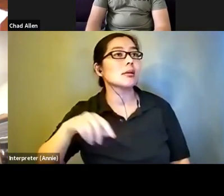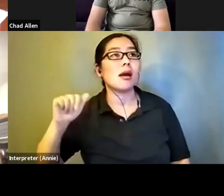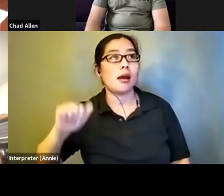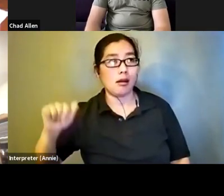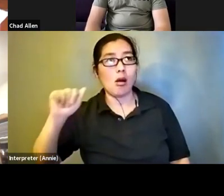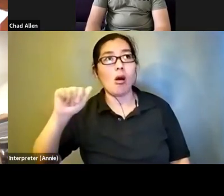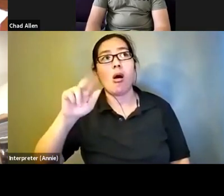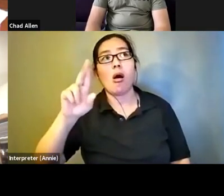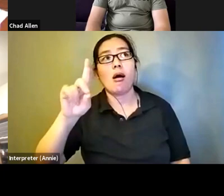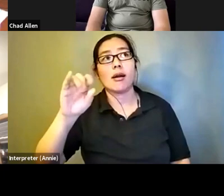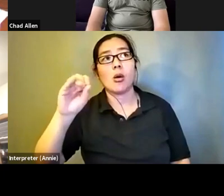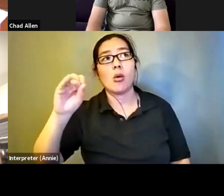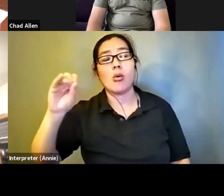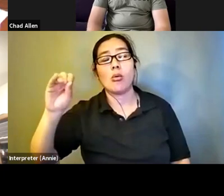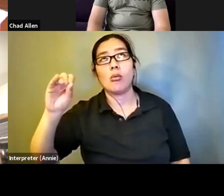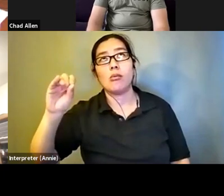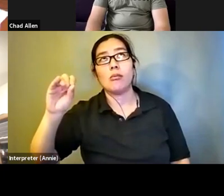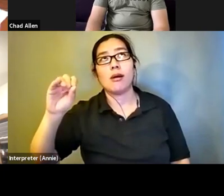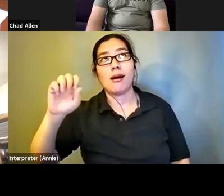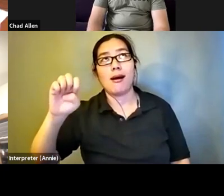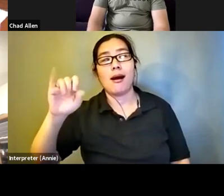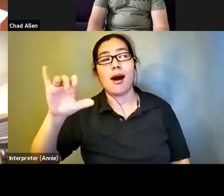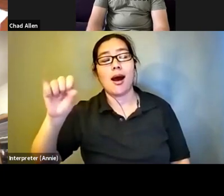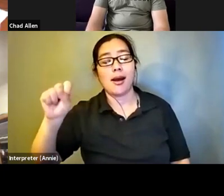Rick Boggs.com. >>>